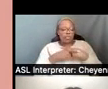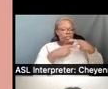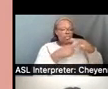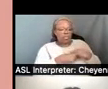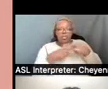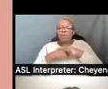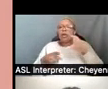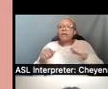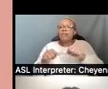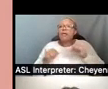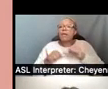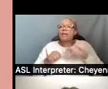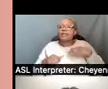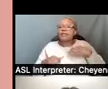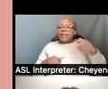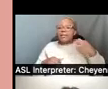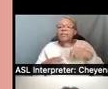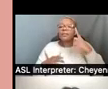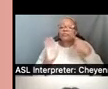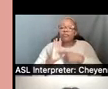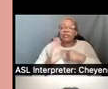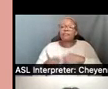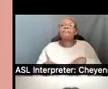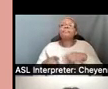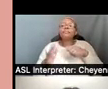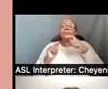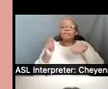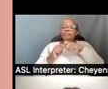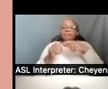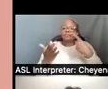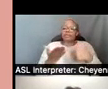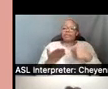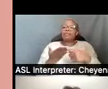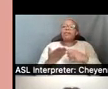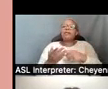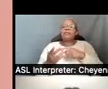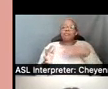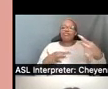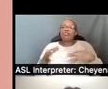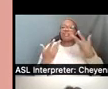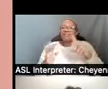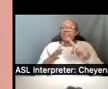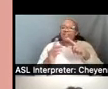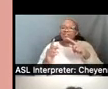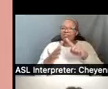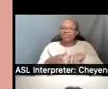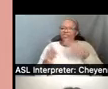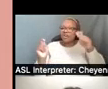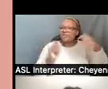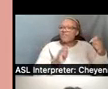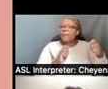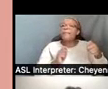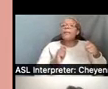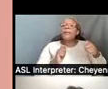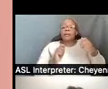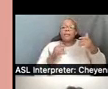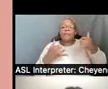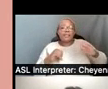For example, be specific enough to describe that you have maybe begun filming but still haven't